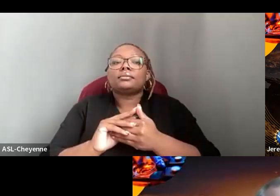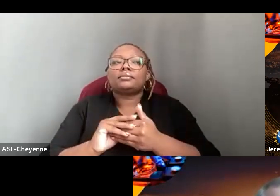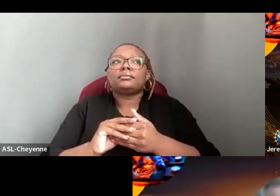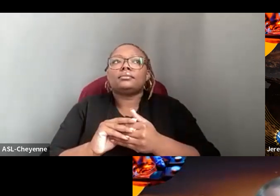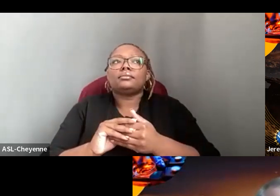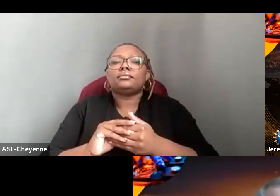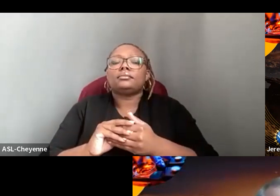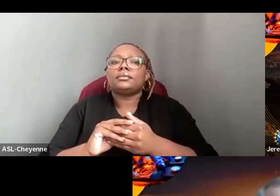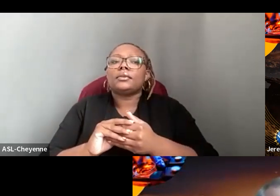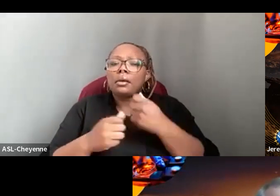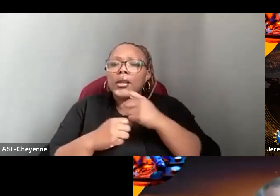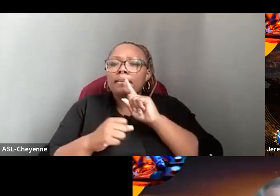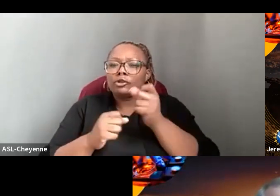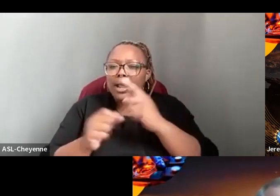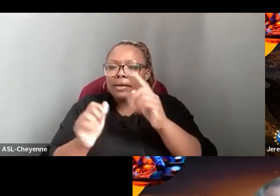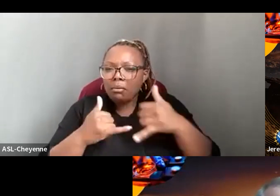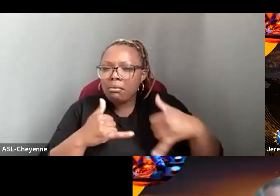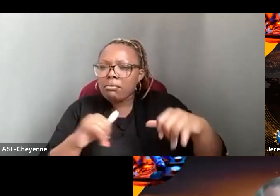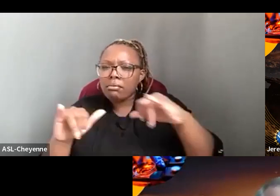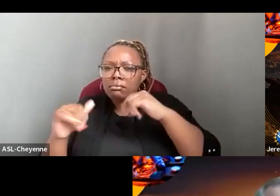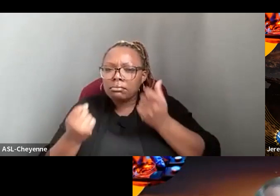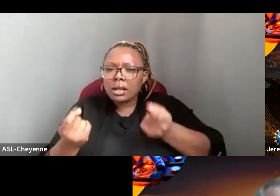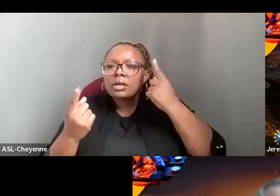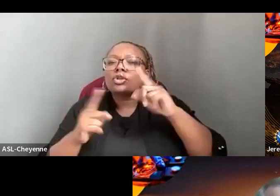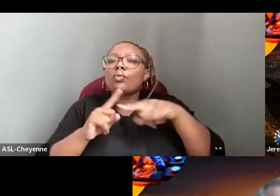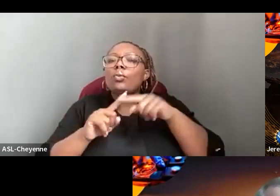that everybody understands kind of when reports can be submitted.